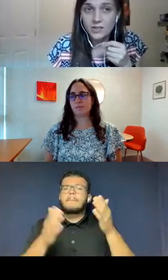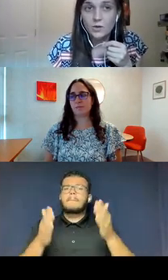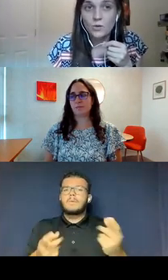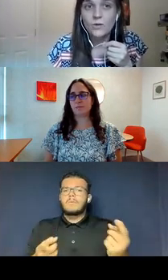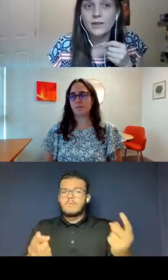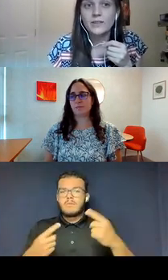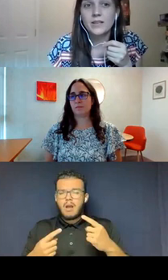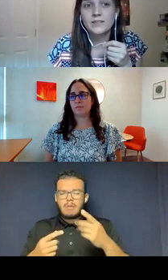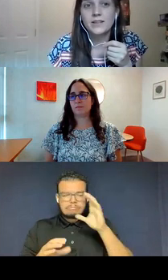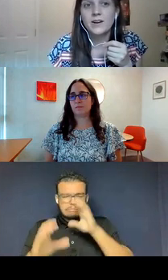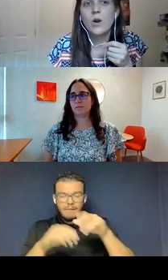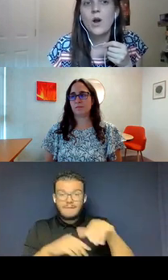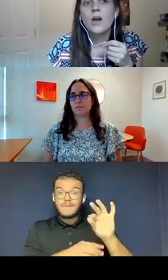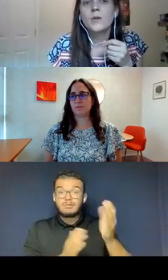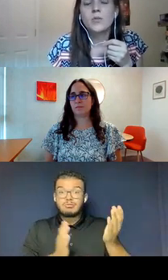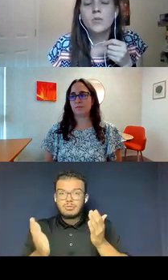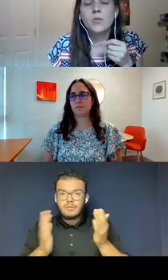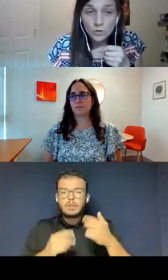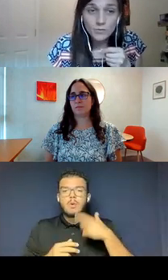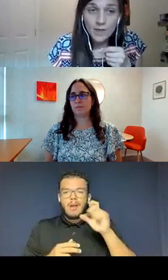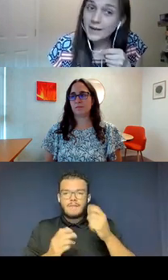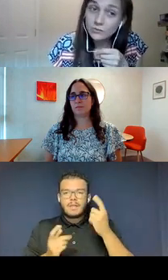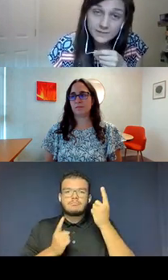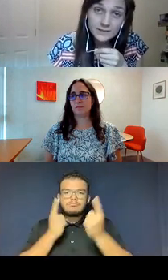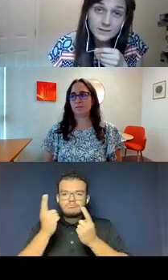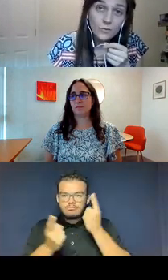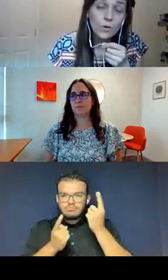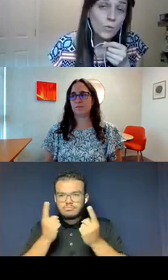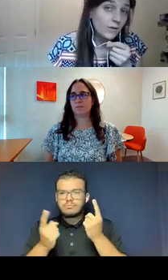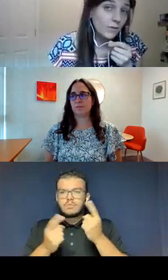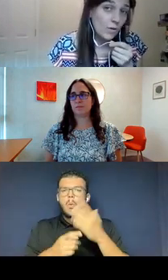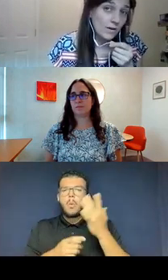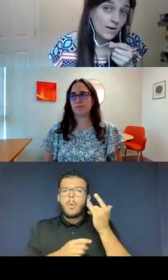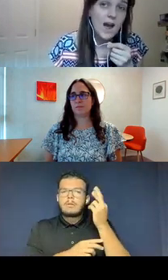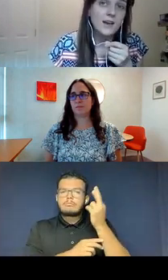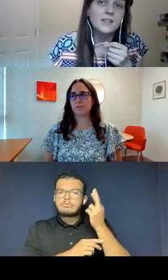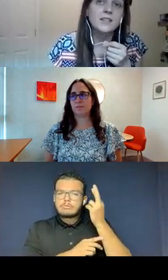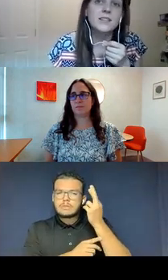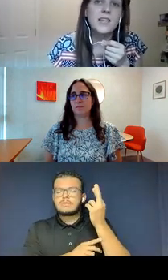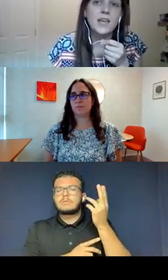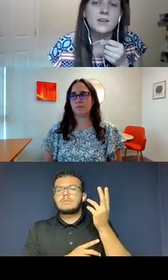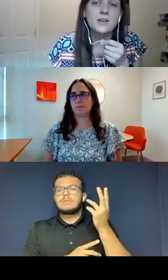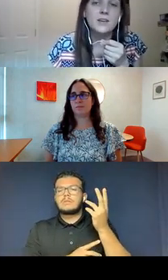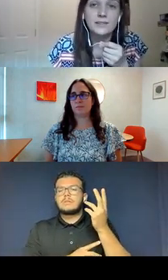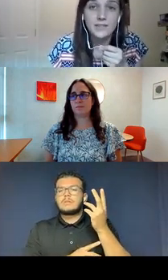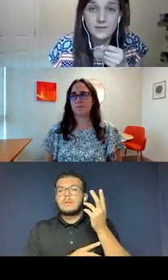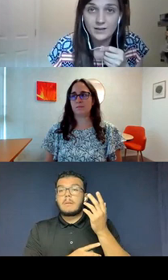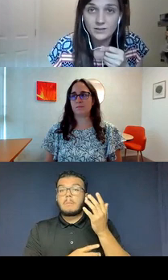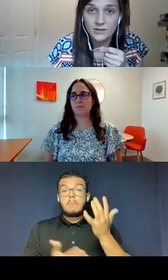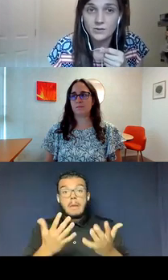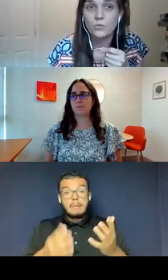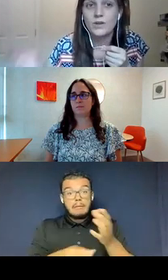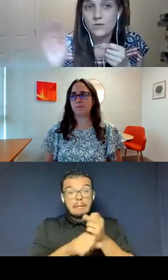you're going to consider the programmatic reasons for whether or not they could receive that service when